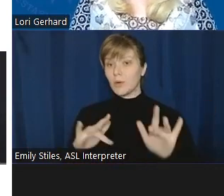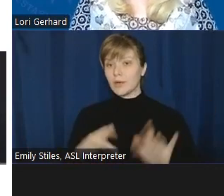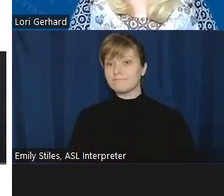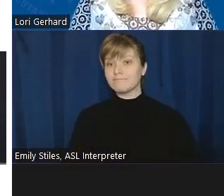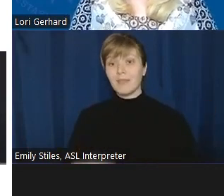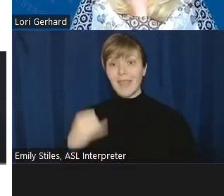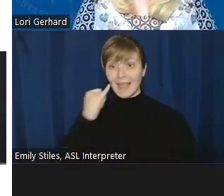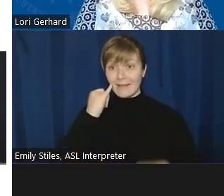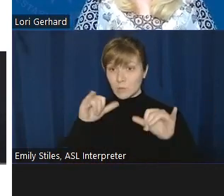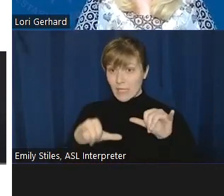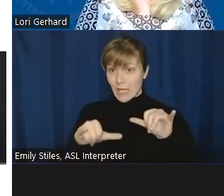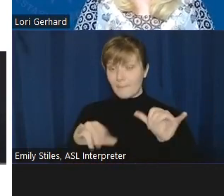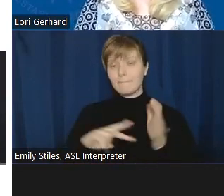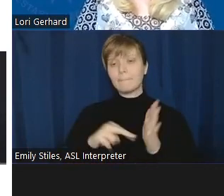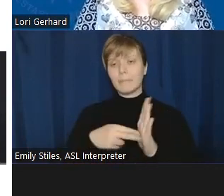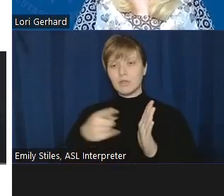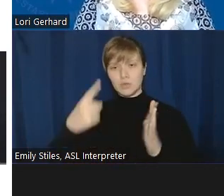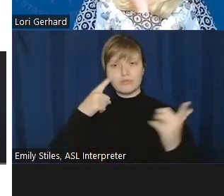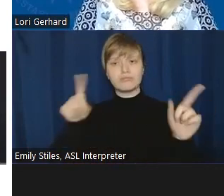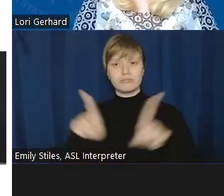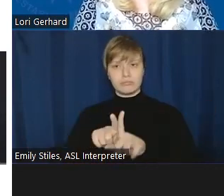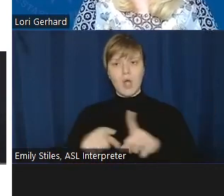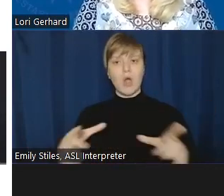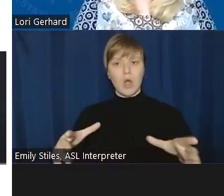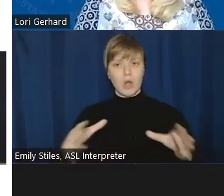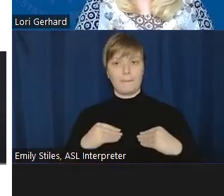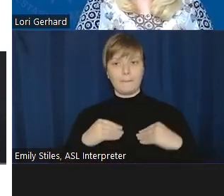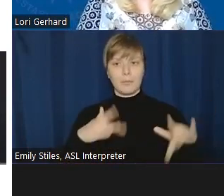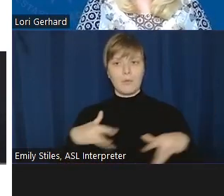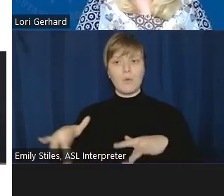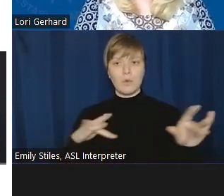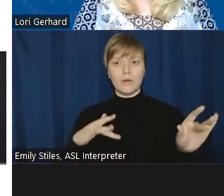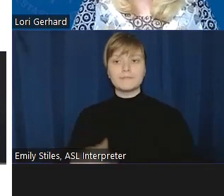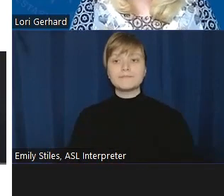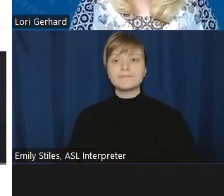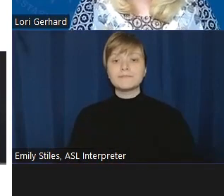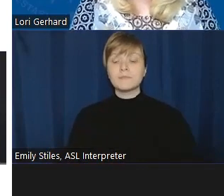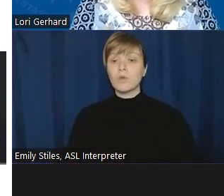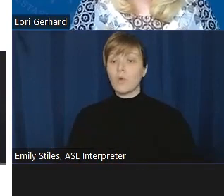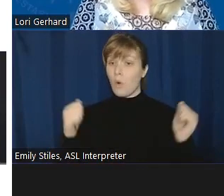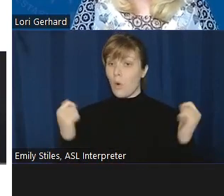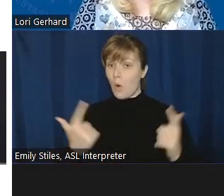you are consenting to the recording. Also, all attendees have been muted for audio quality.